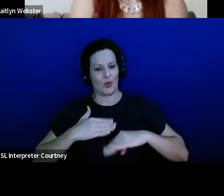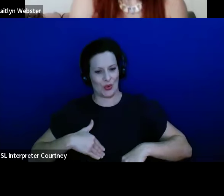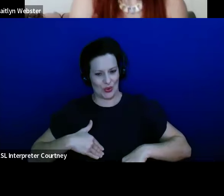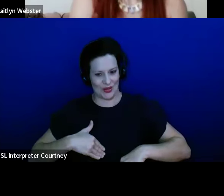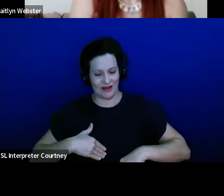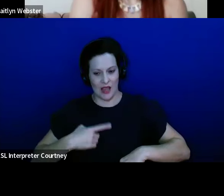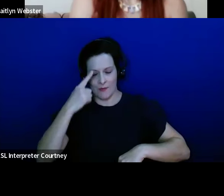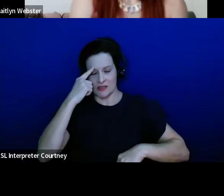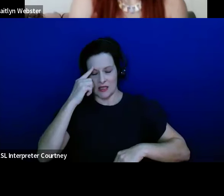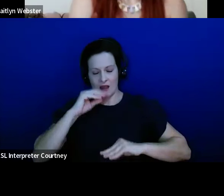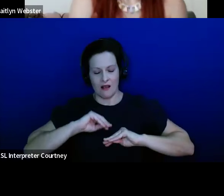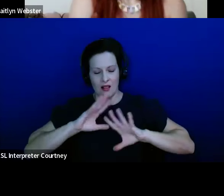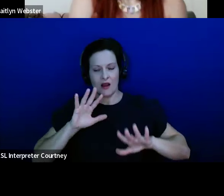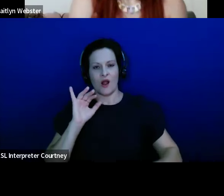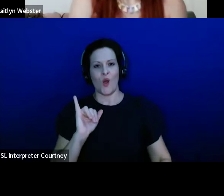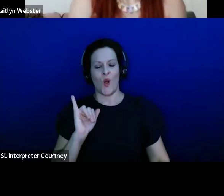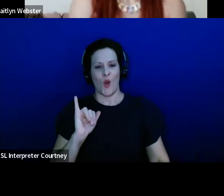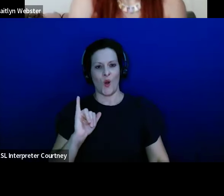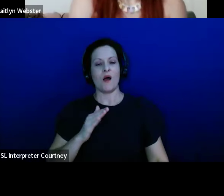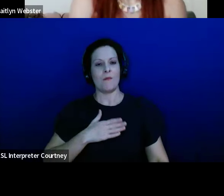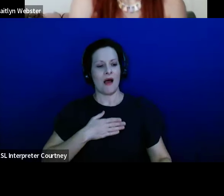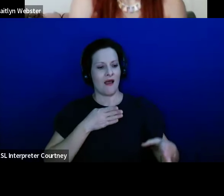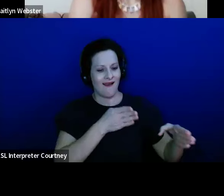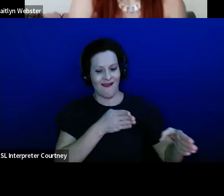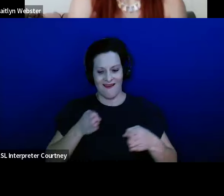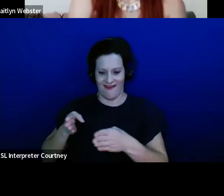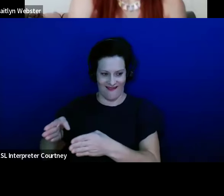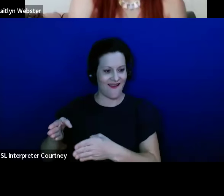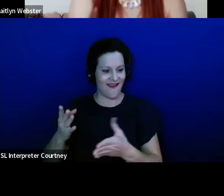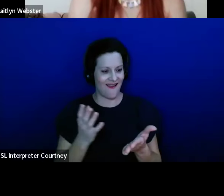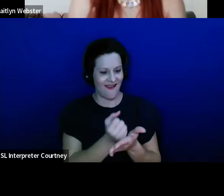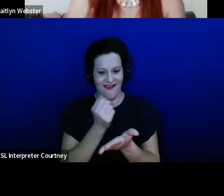to be able to think about what your different pathways are, are such an important piece to know